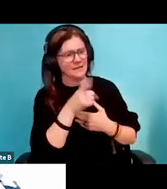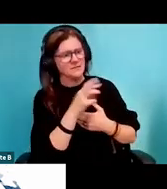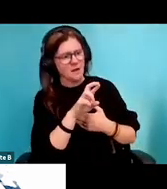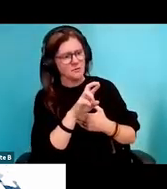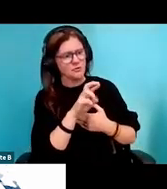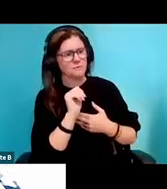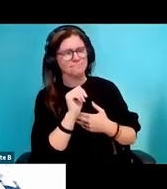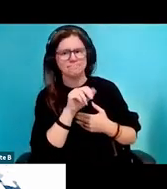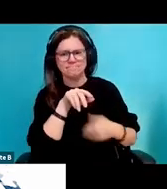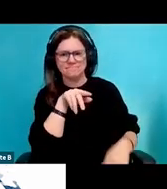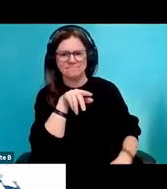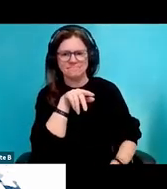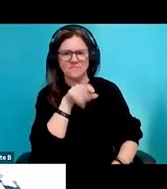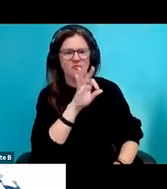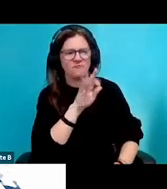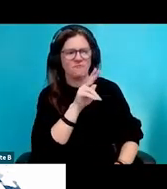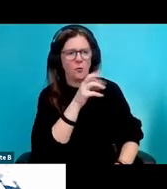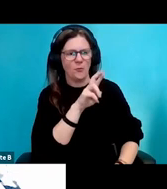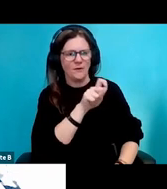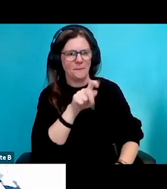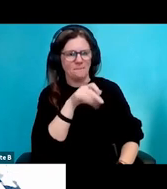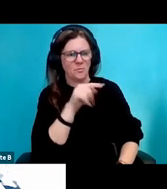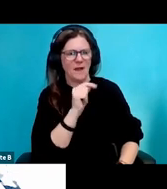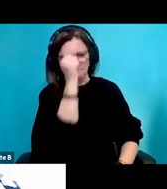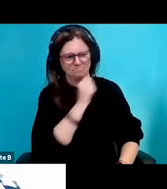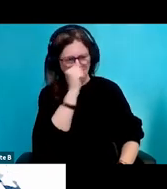We are thrilled to have you and look forward to hearing what you have to say.